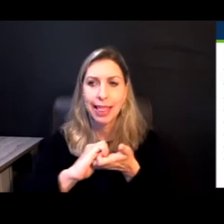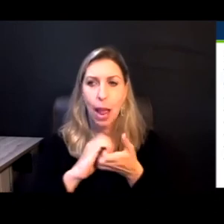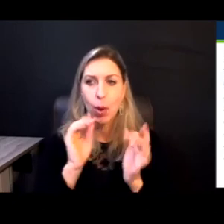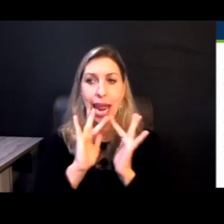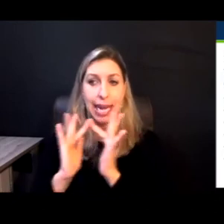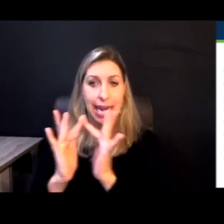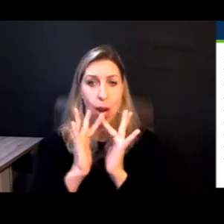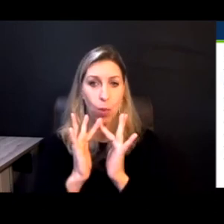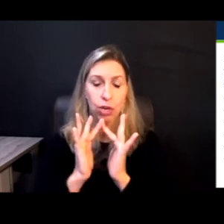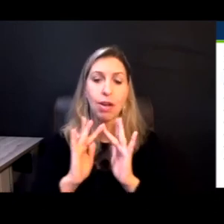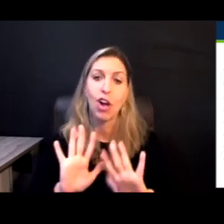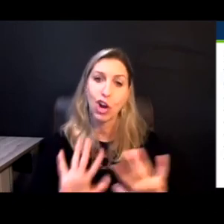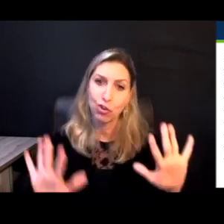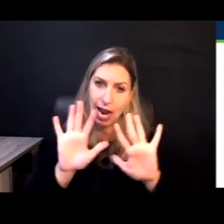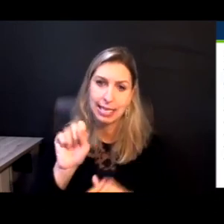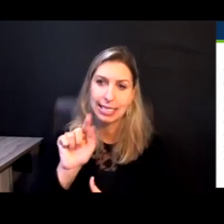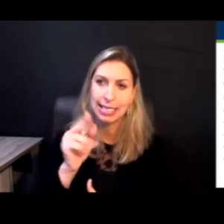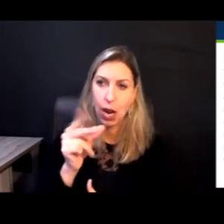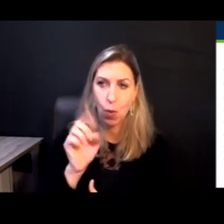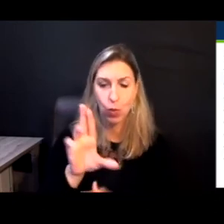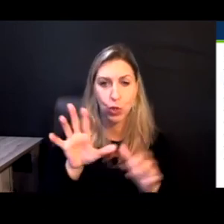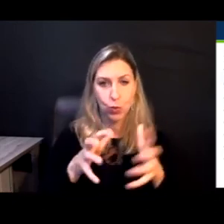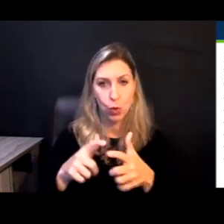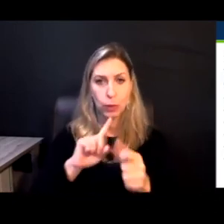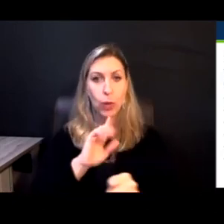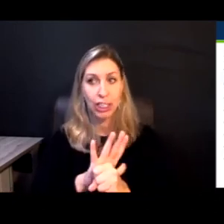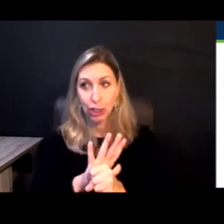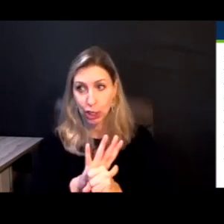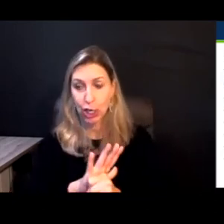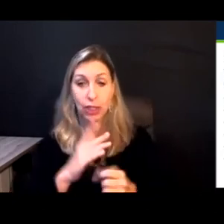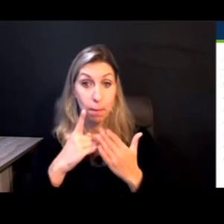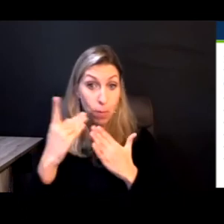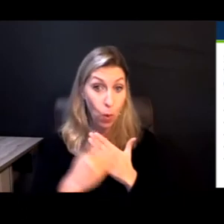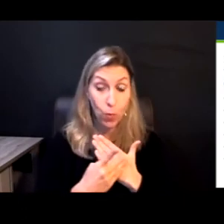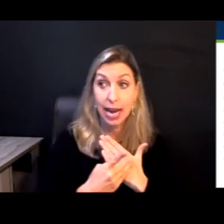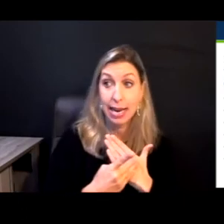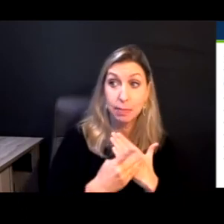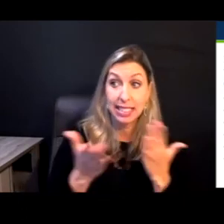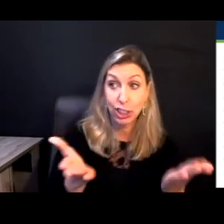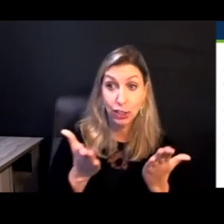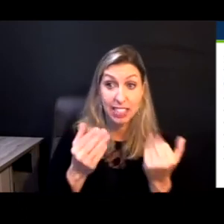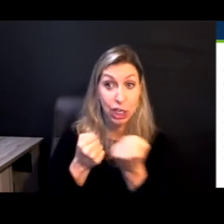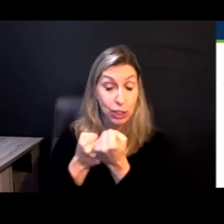2) Collaborate and network across stakeholder groups to ensure programs and services are